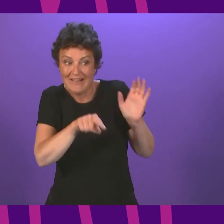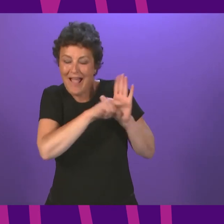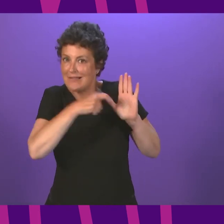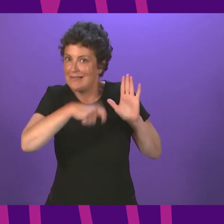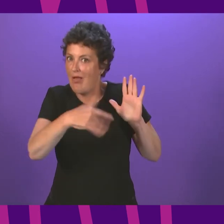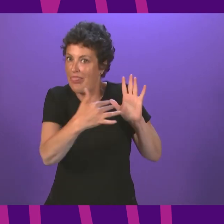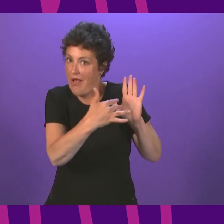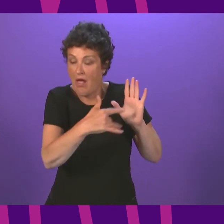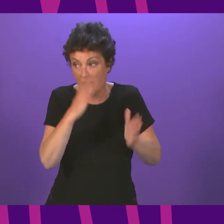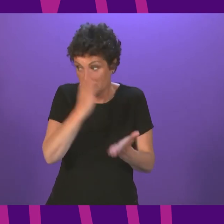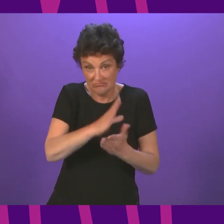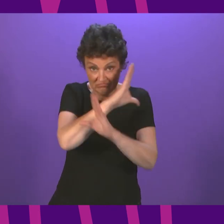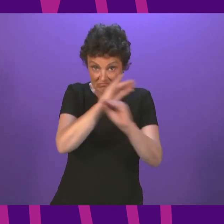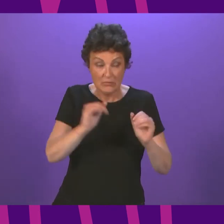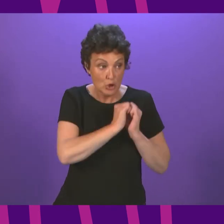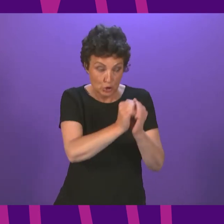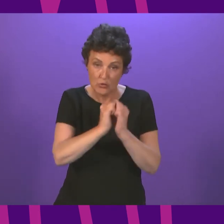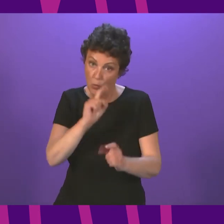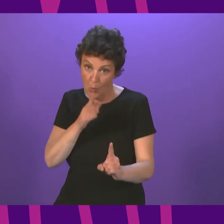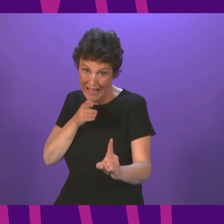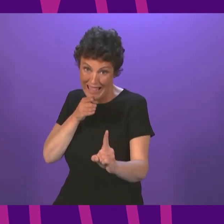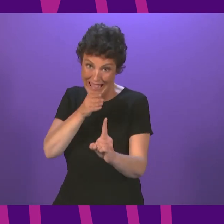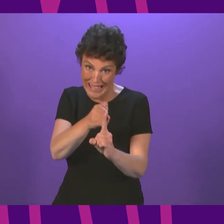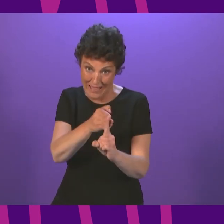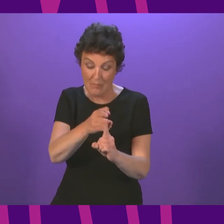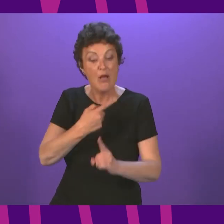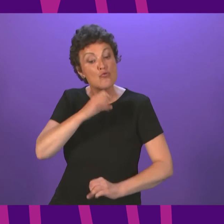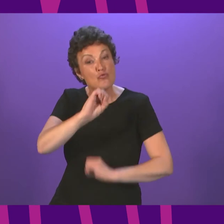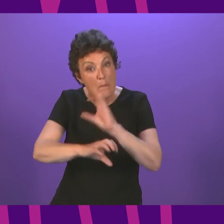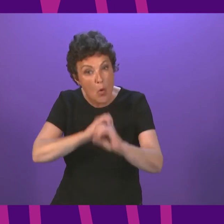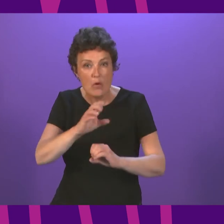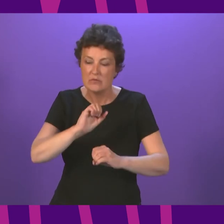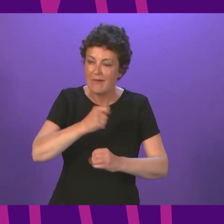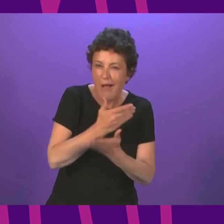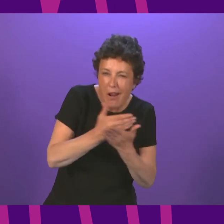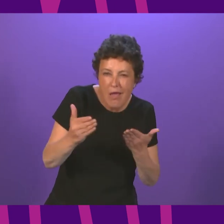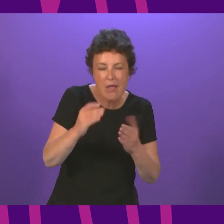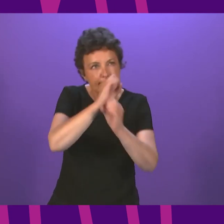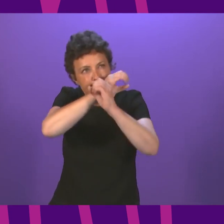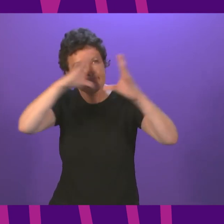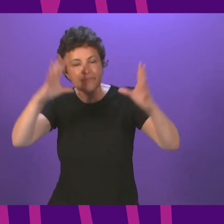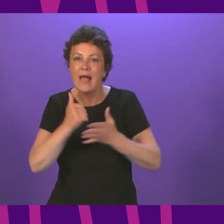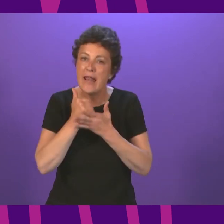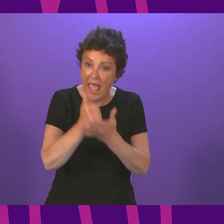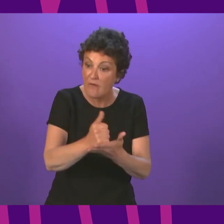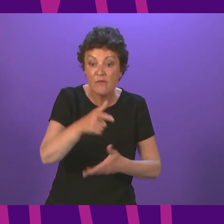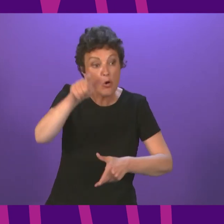the First Minister is telling us that we should be getting back to normal. In the worst-case scenario, they could be in place for a year and two months, which is quite extraordinary.